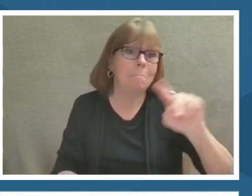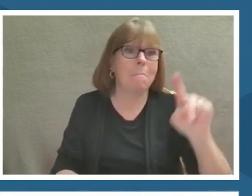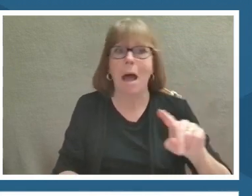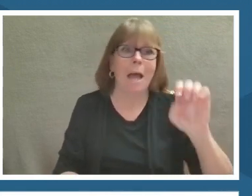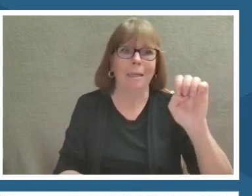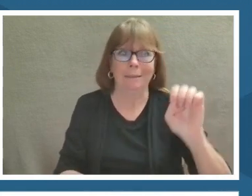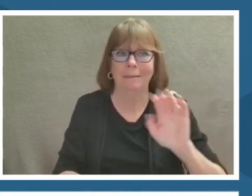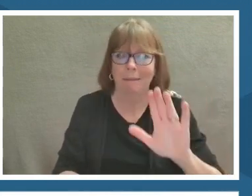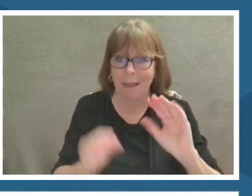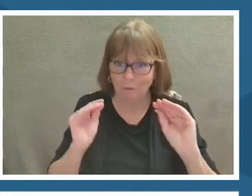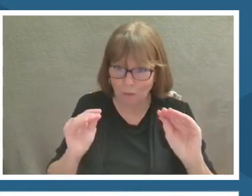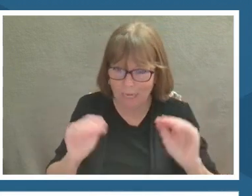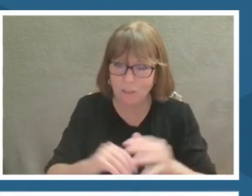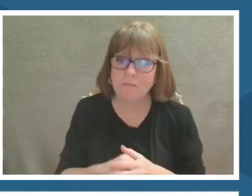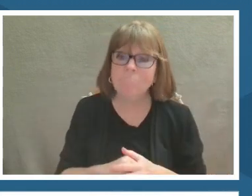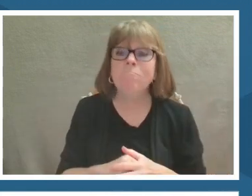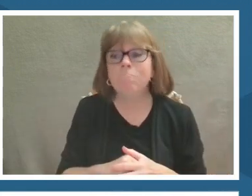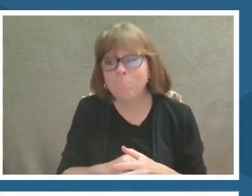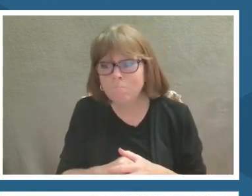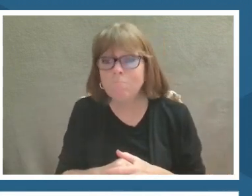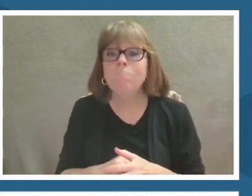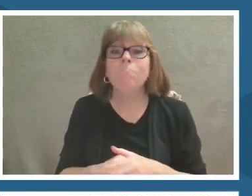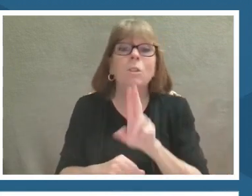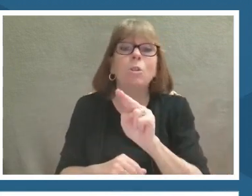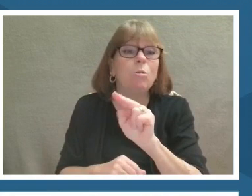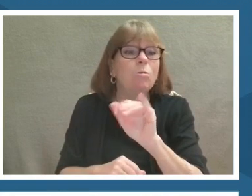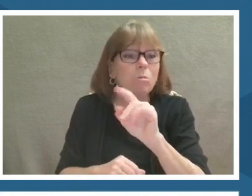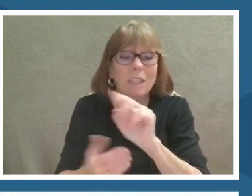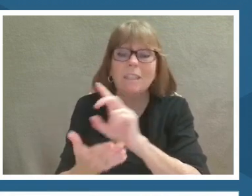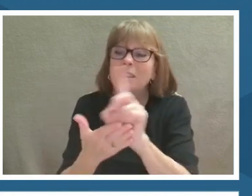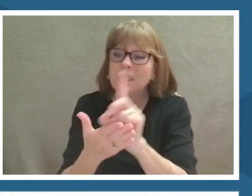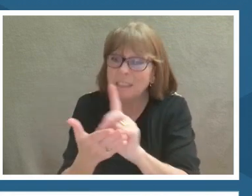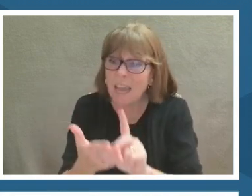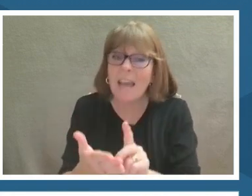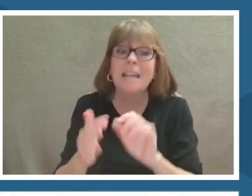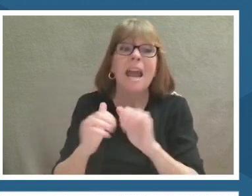unit design like a framework for